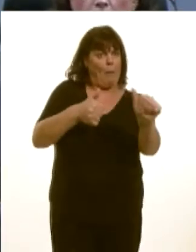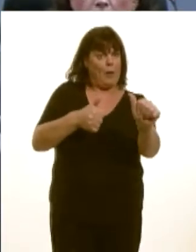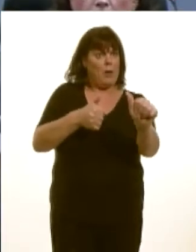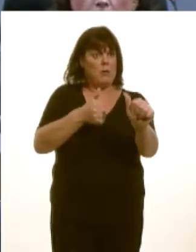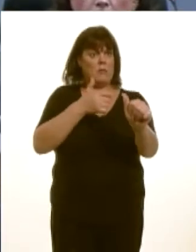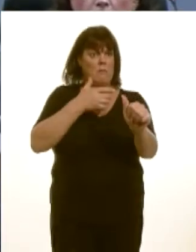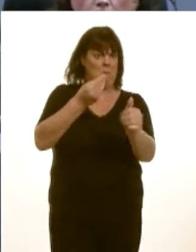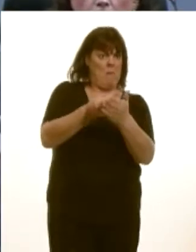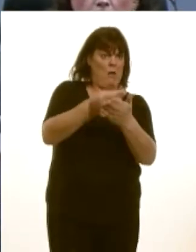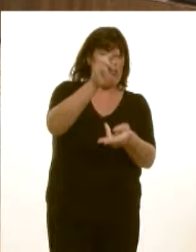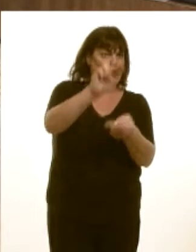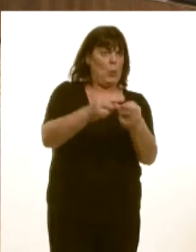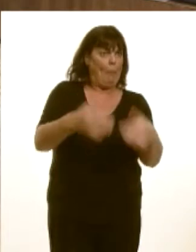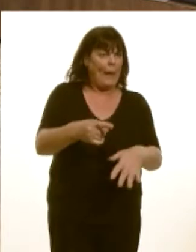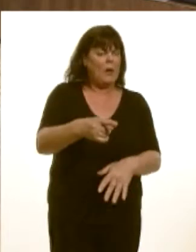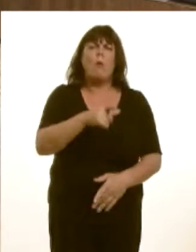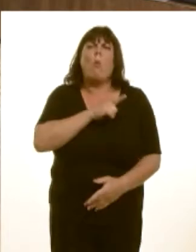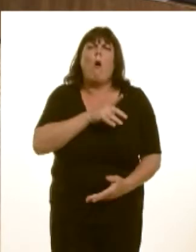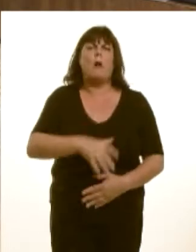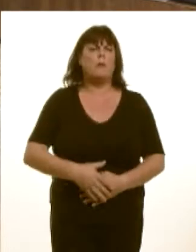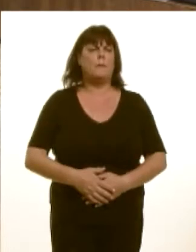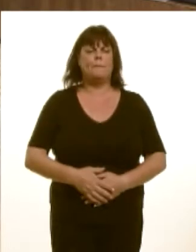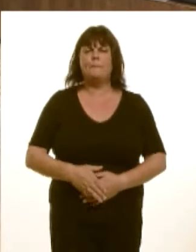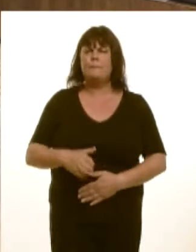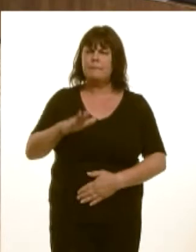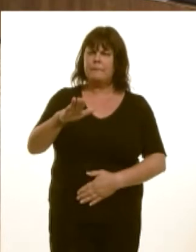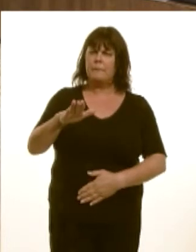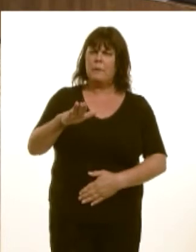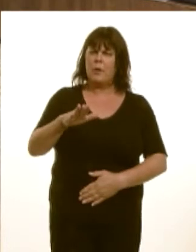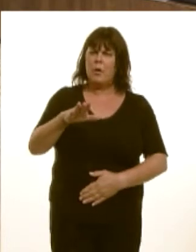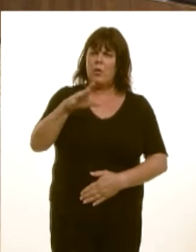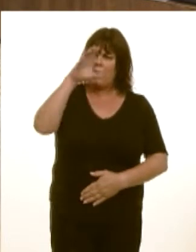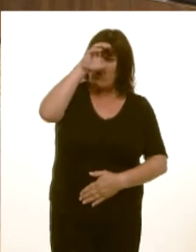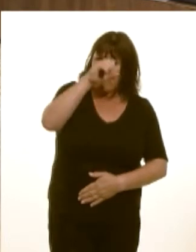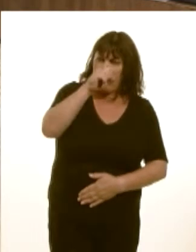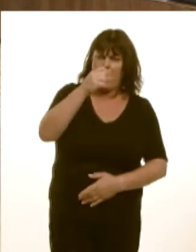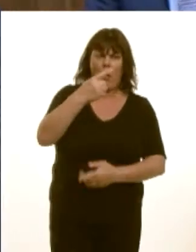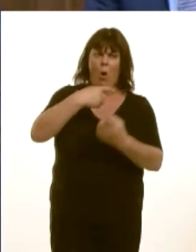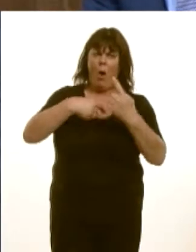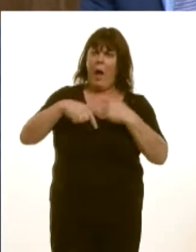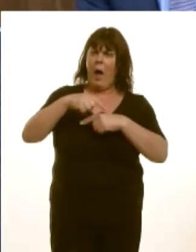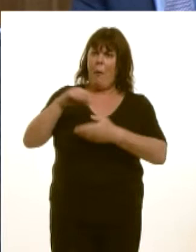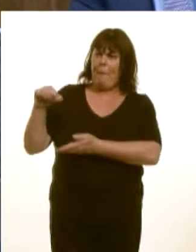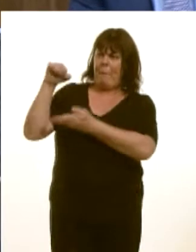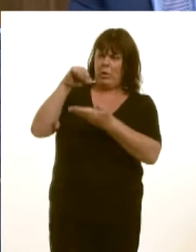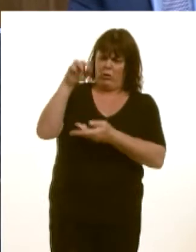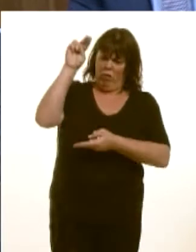Carwyn Jones: Well, I have to say that he seems to ignore the fact that we were called on to make in-year cuts as well by the UK Government and, therefore, we cannot magic